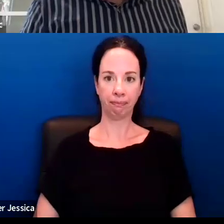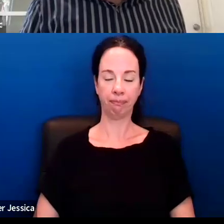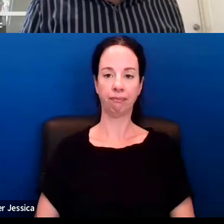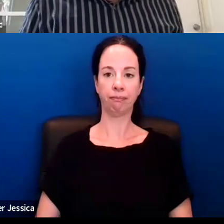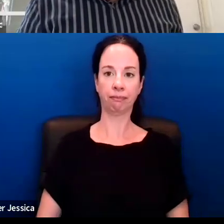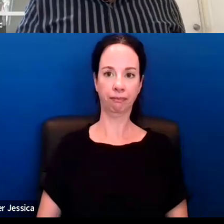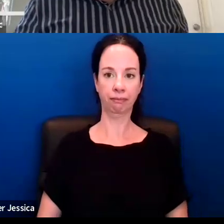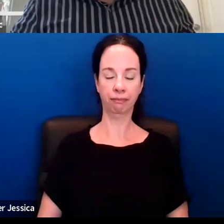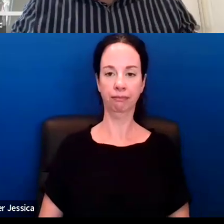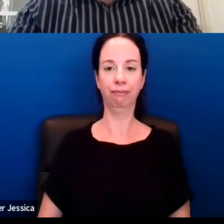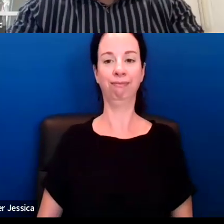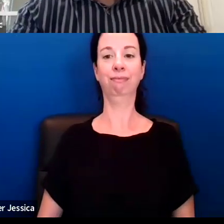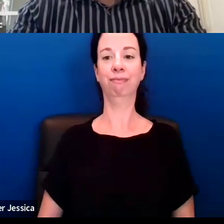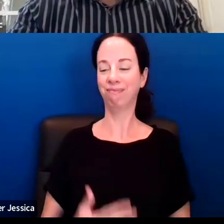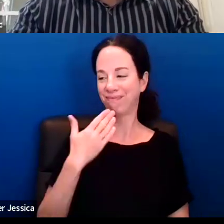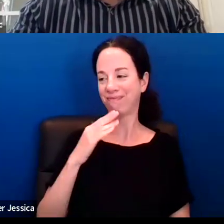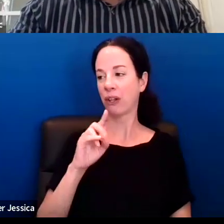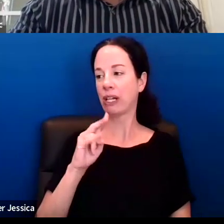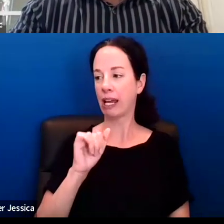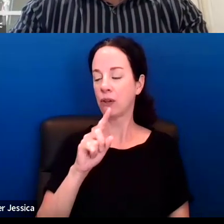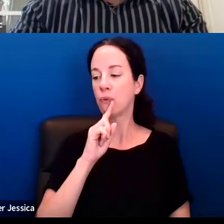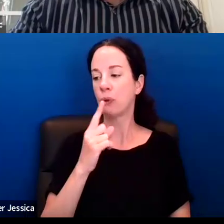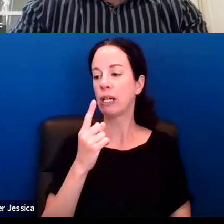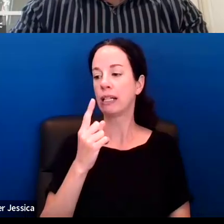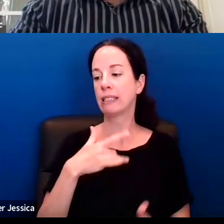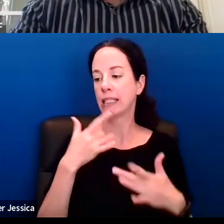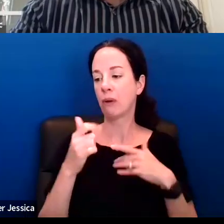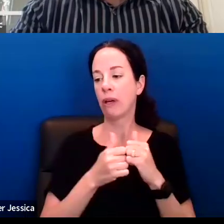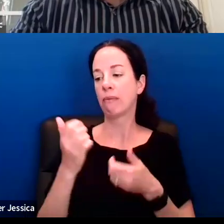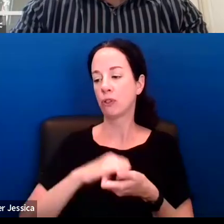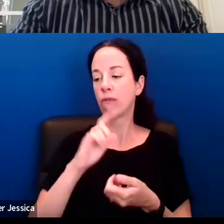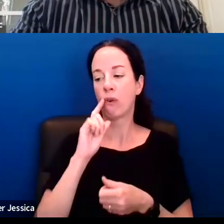Yeah, thank you, Diana. We're really excited with the partnership with Everyone On to expand that.